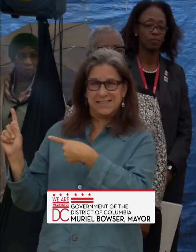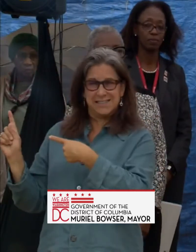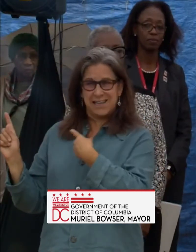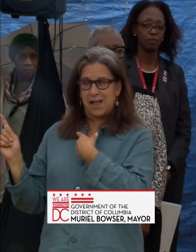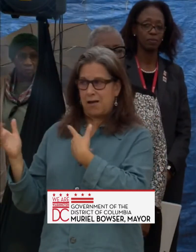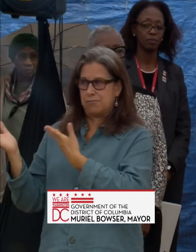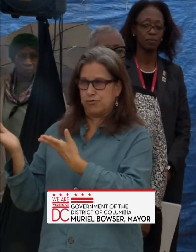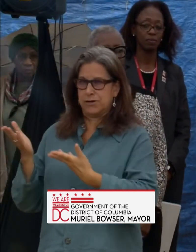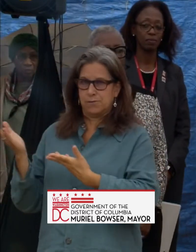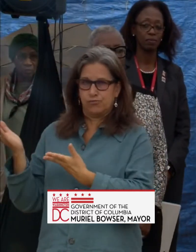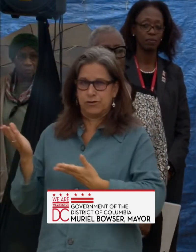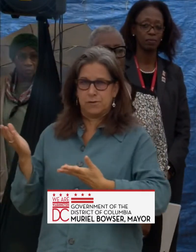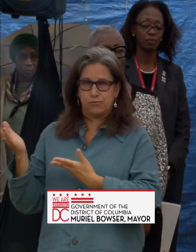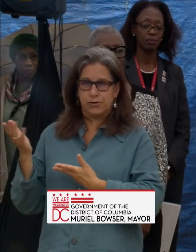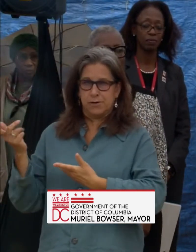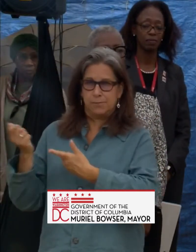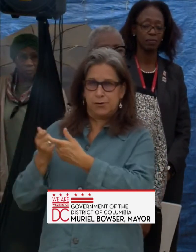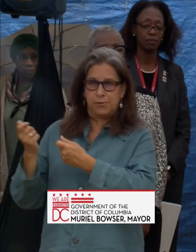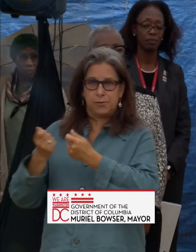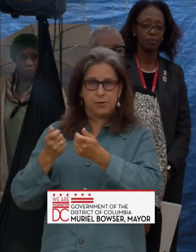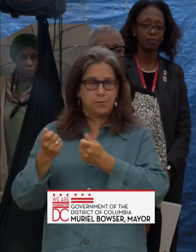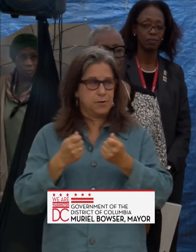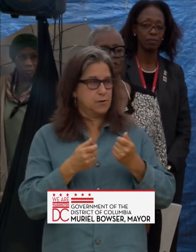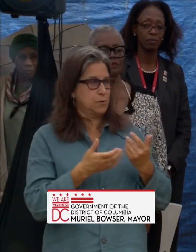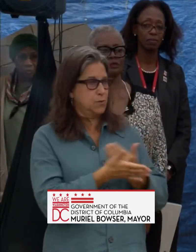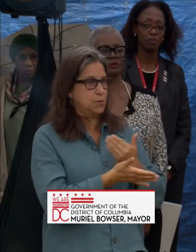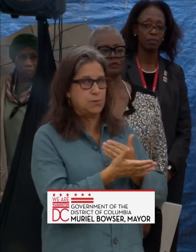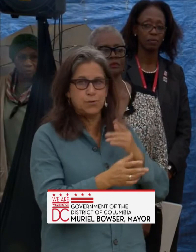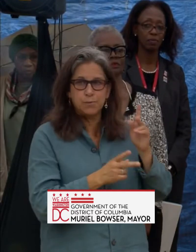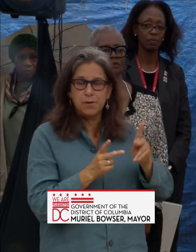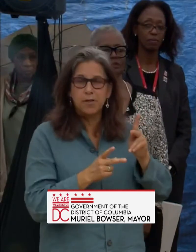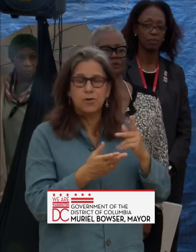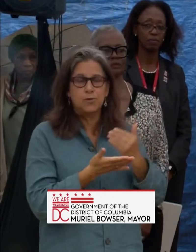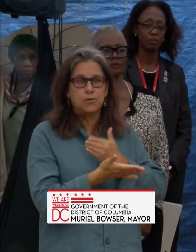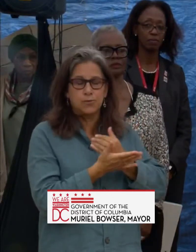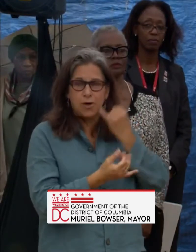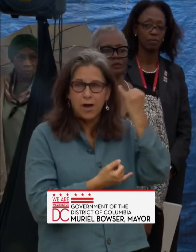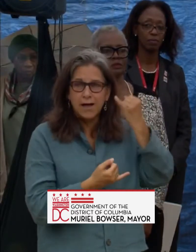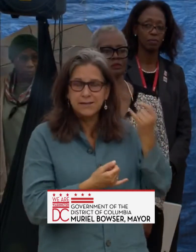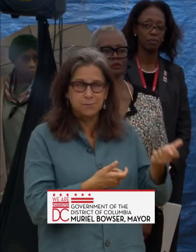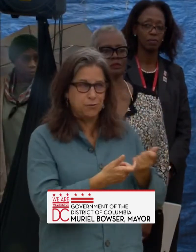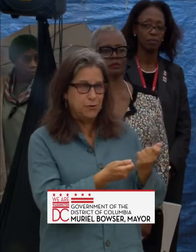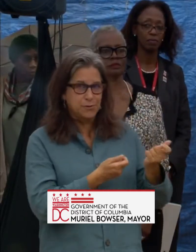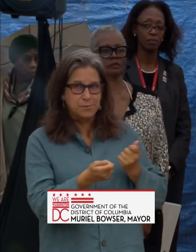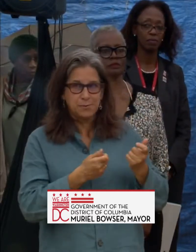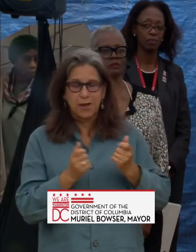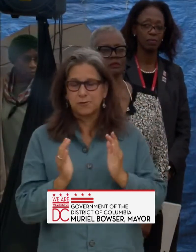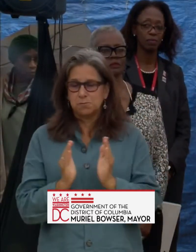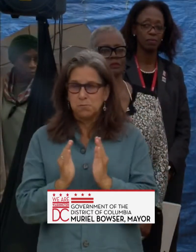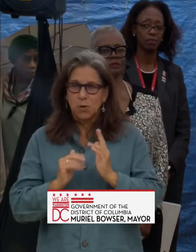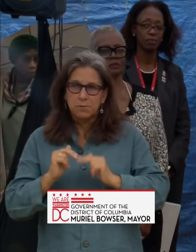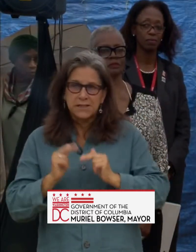IDEAS AROUND SERVING OUR FAMILIES BECAUSE WE HAVE A SMALLER POPULATION ACROSS THE CITY TO WORK WITH.